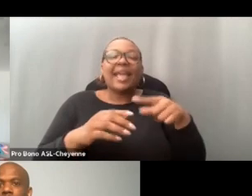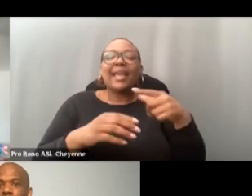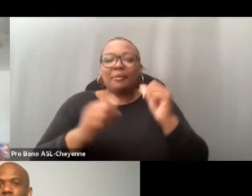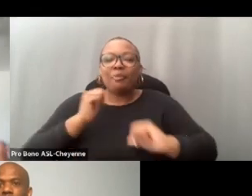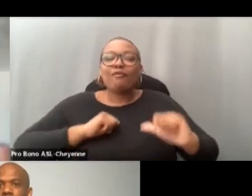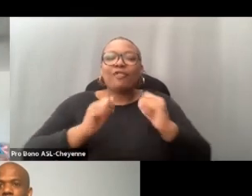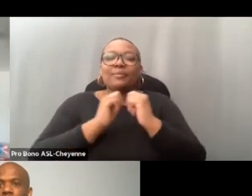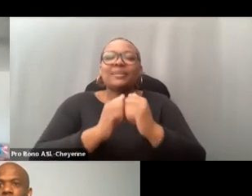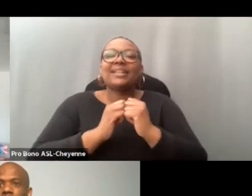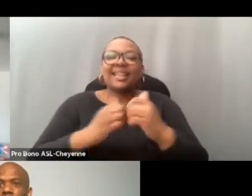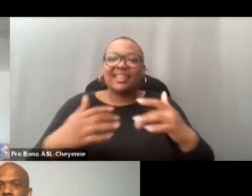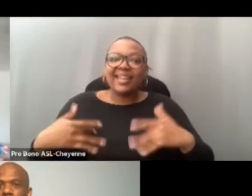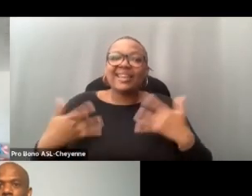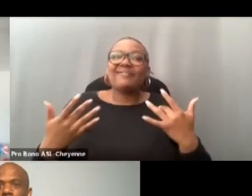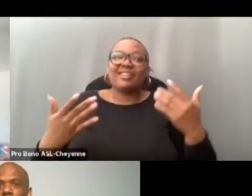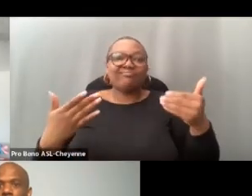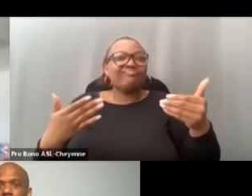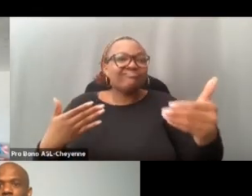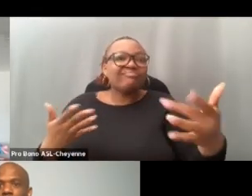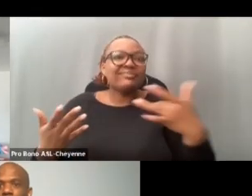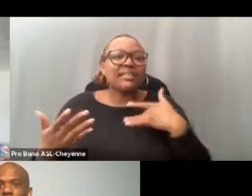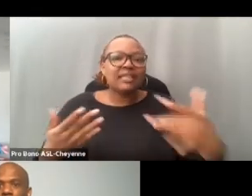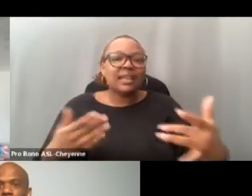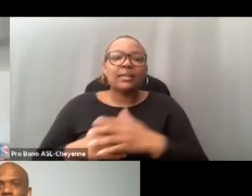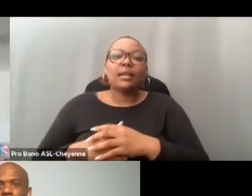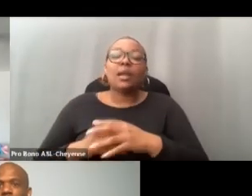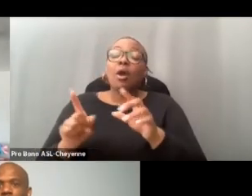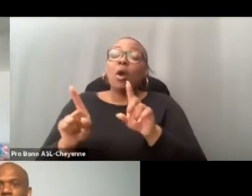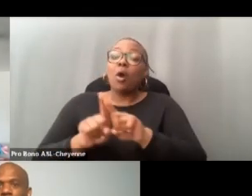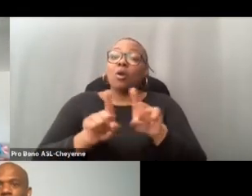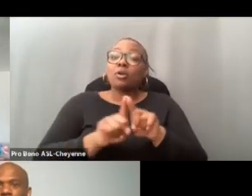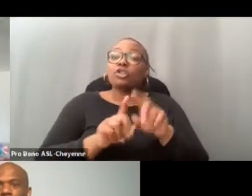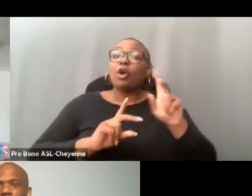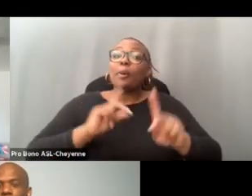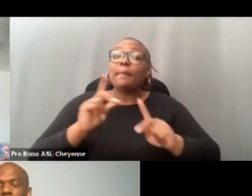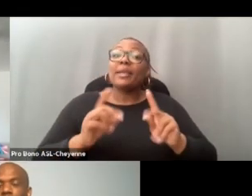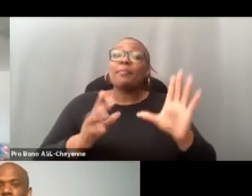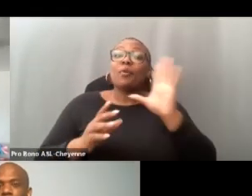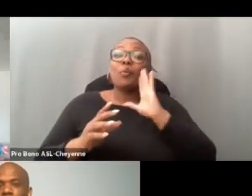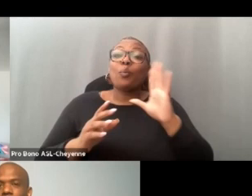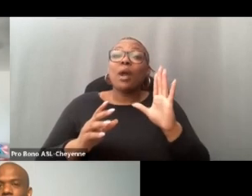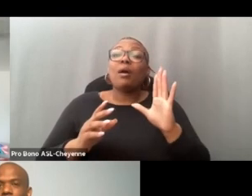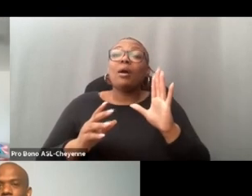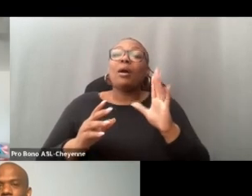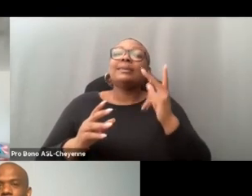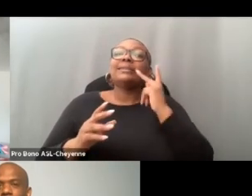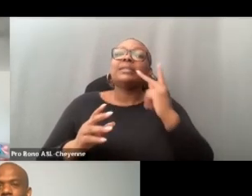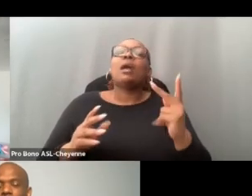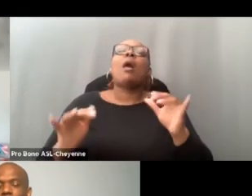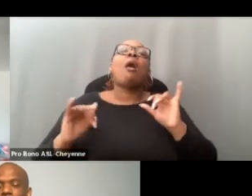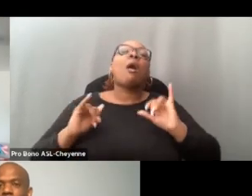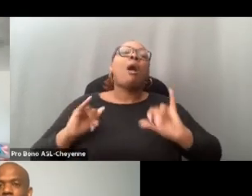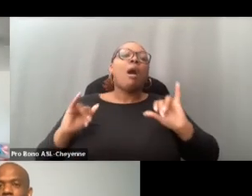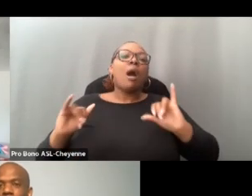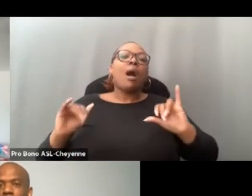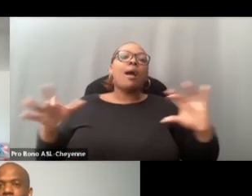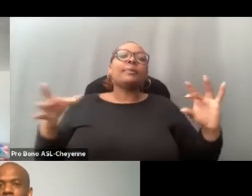and events frequently. And so people literally see the unity of the country